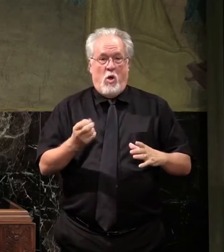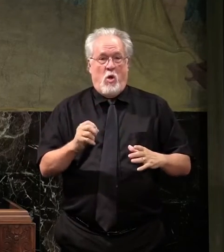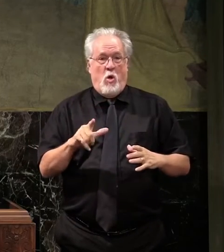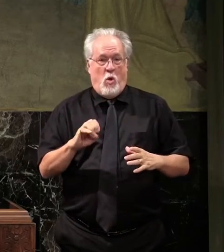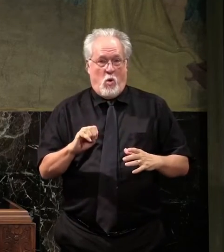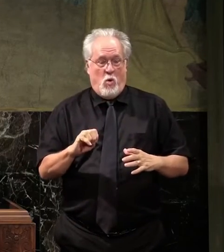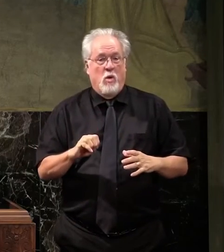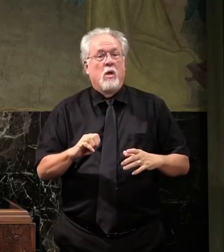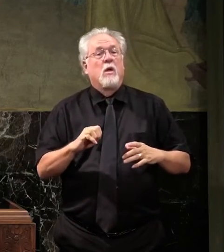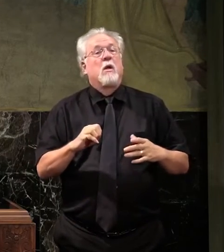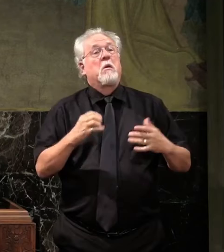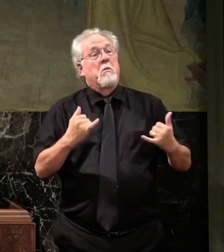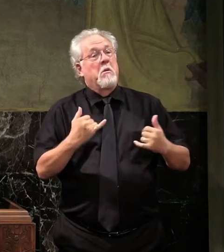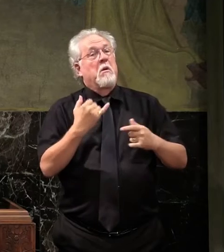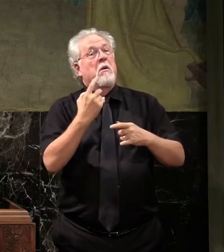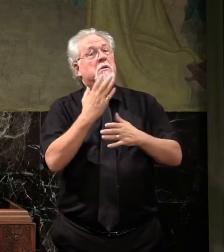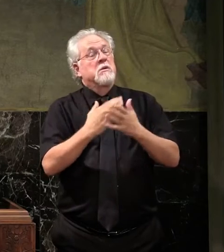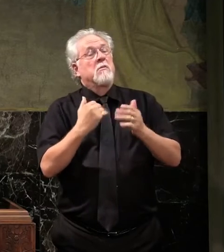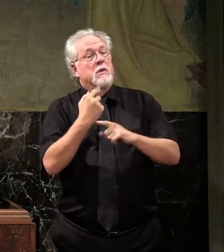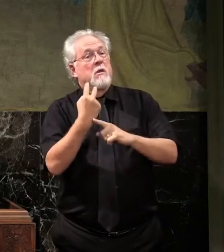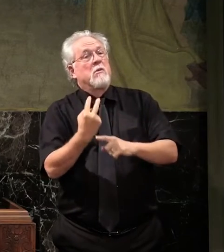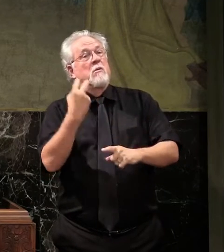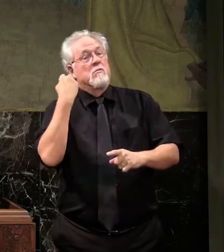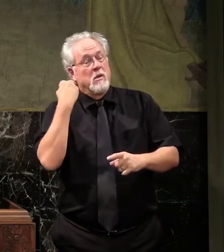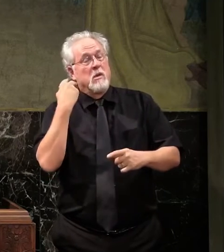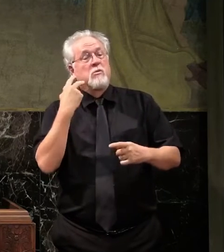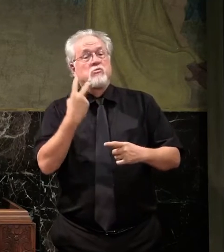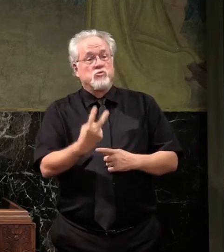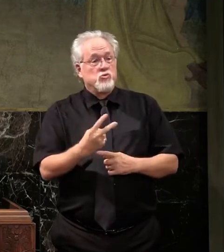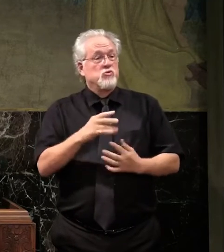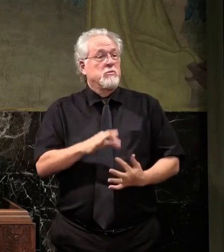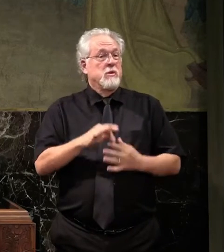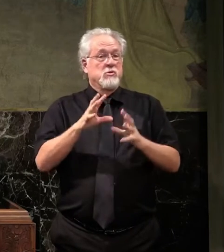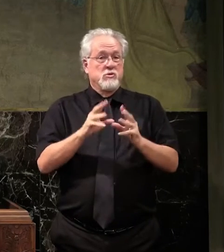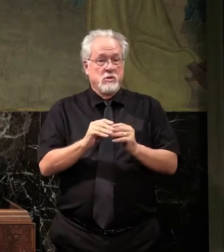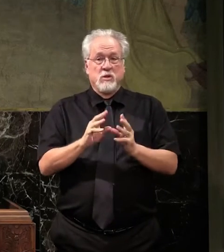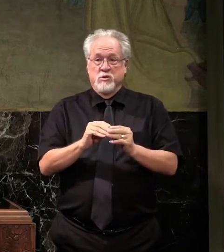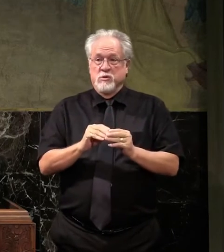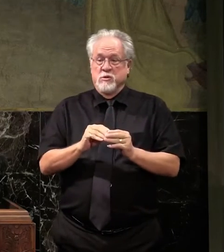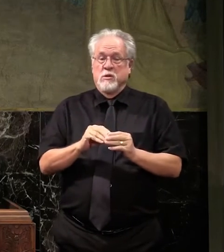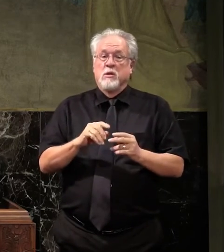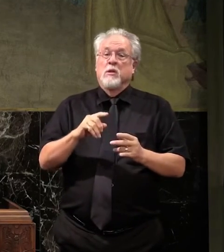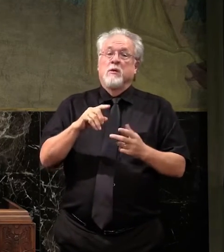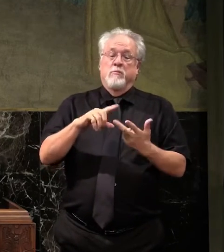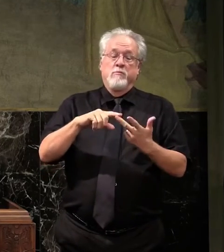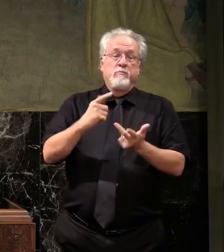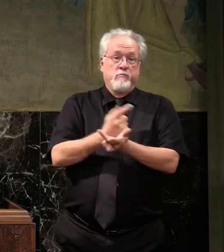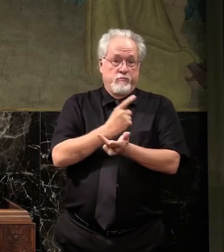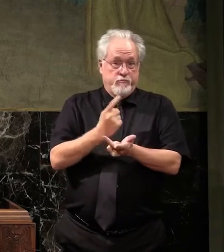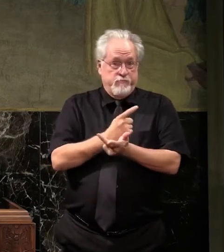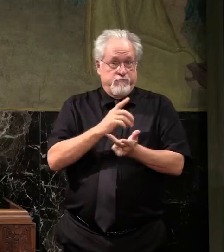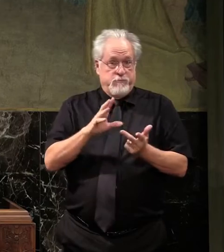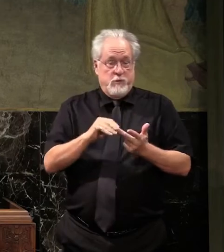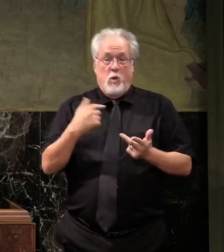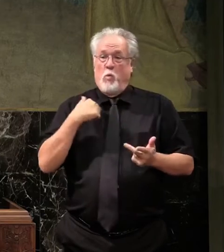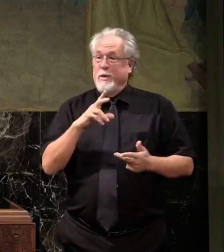us can look back on these two special sessions and the intervening regular session knowing that we did everything that we possibly could,